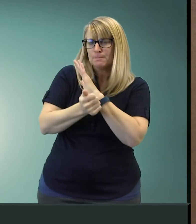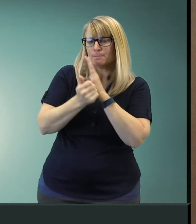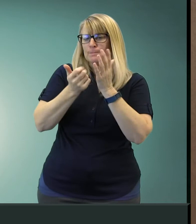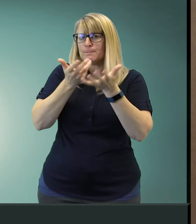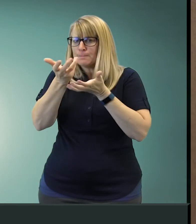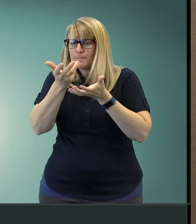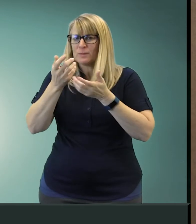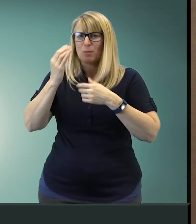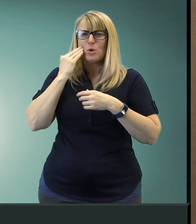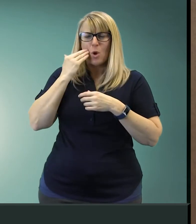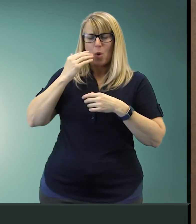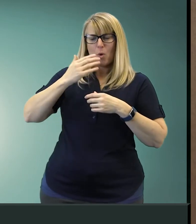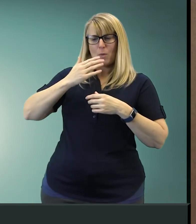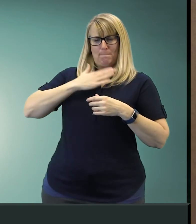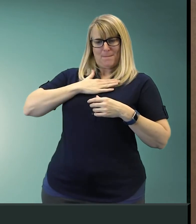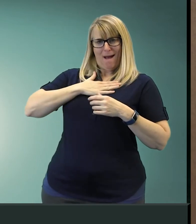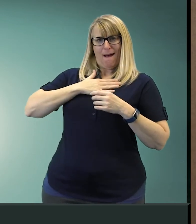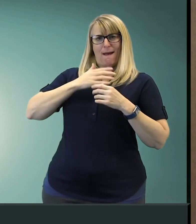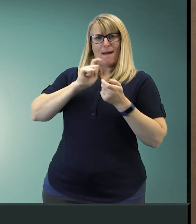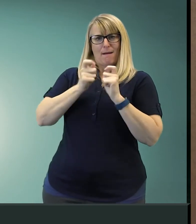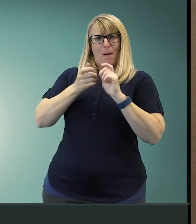Know what's comfortable to you. Whether its JAWS. Whether it's Window-Eyes.